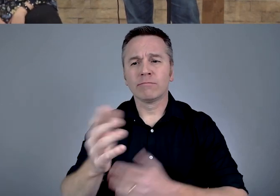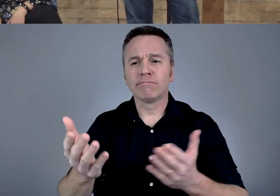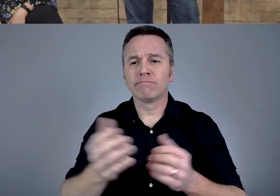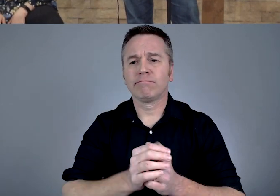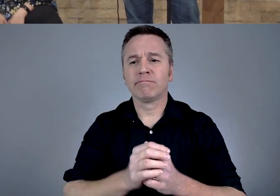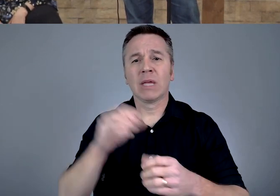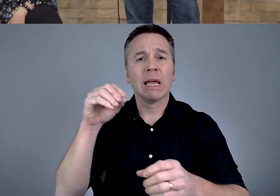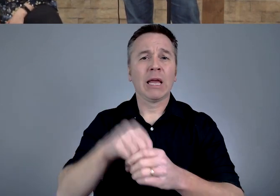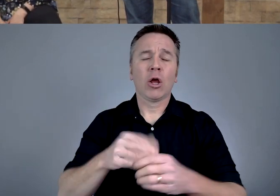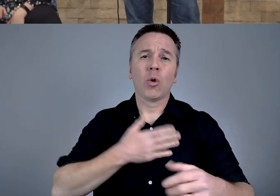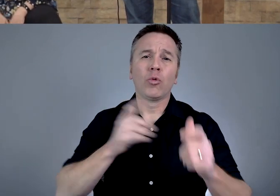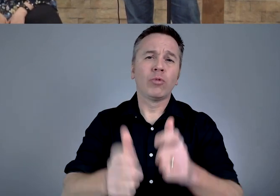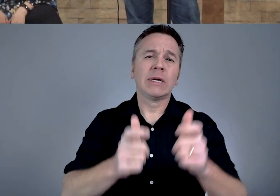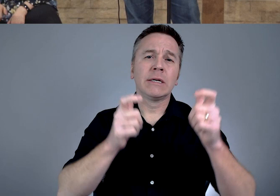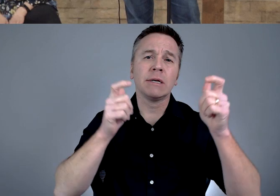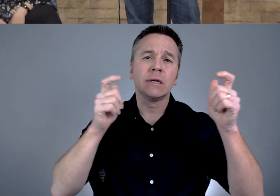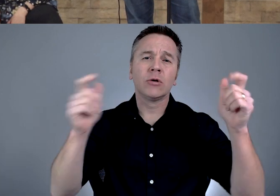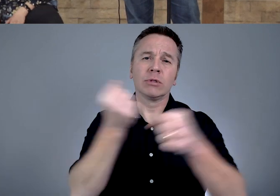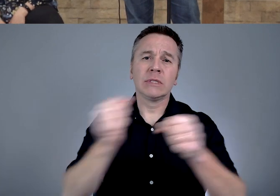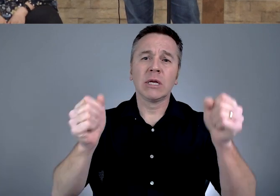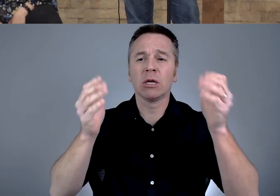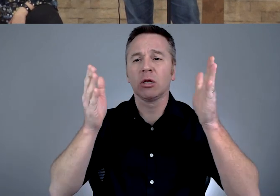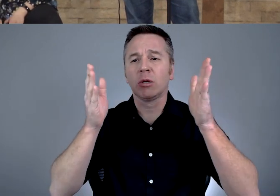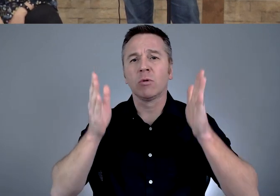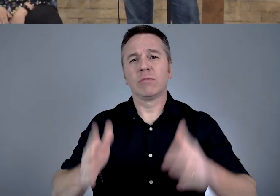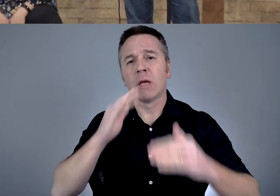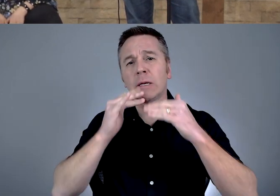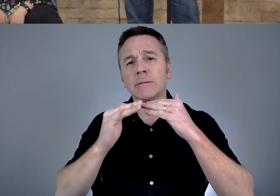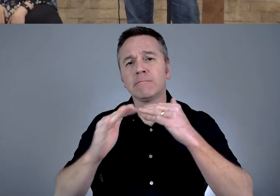In our great Redeemer's blood.